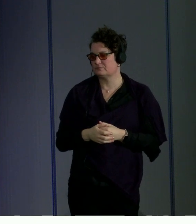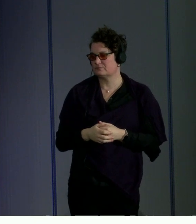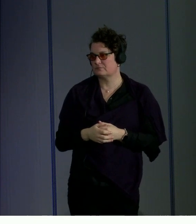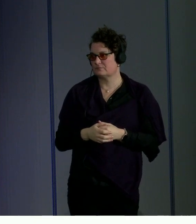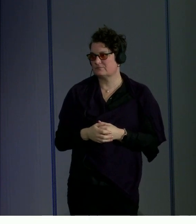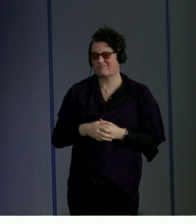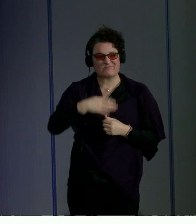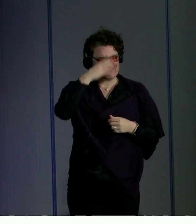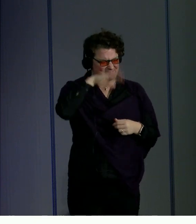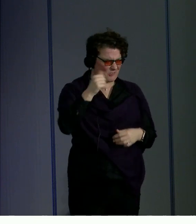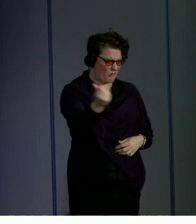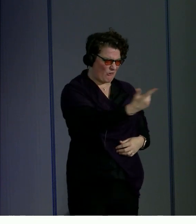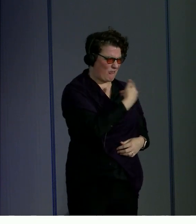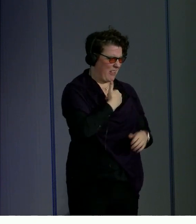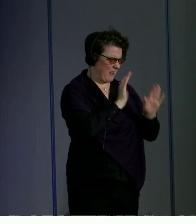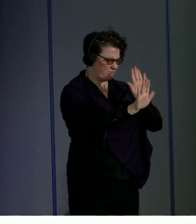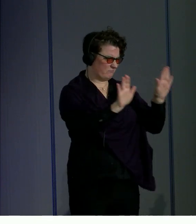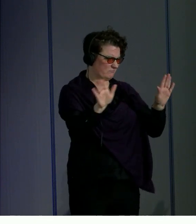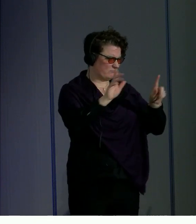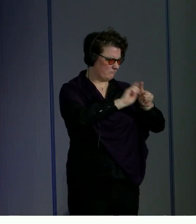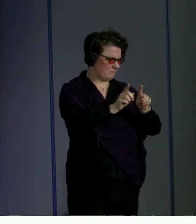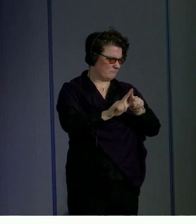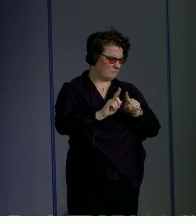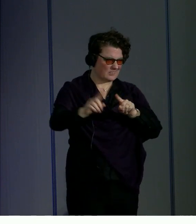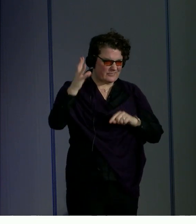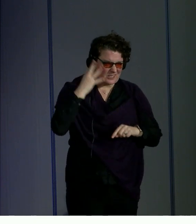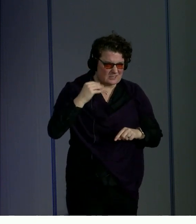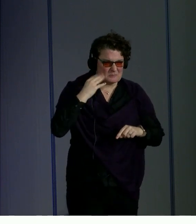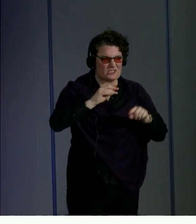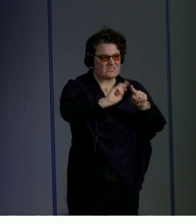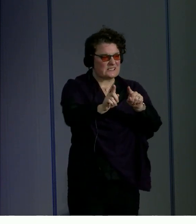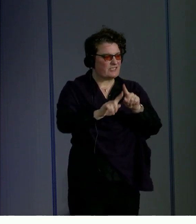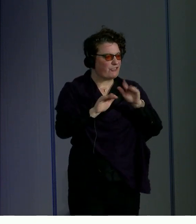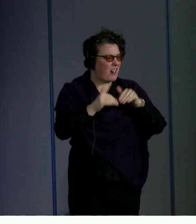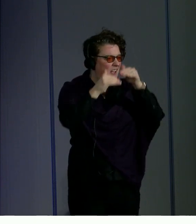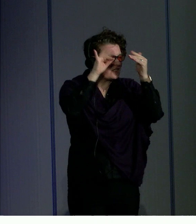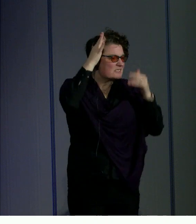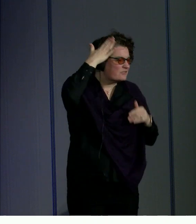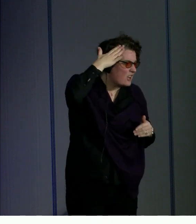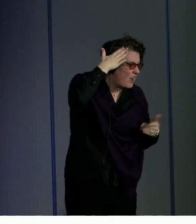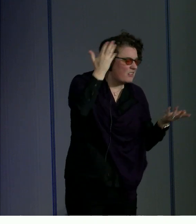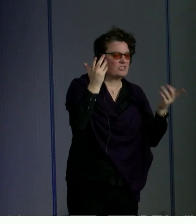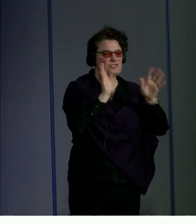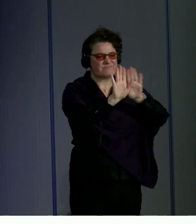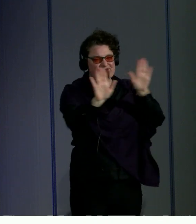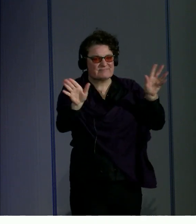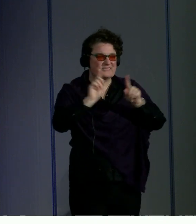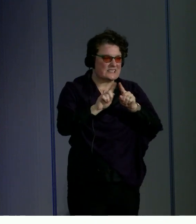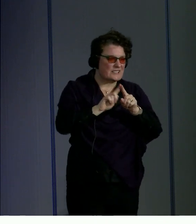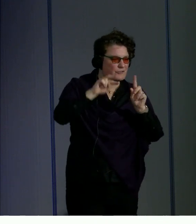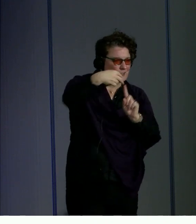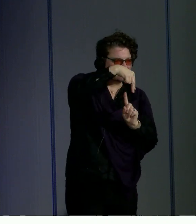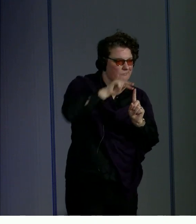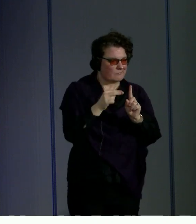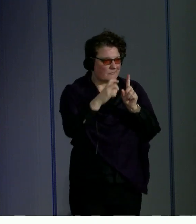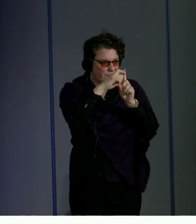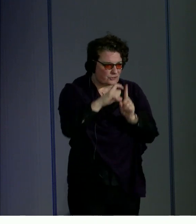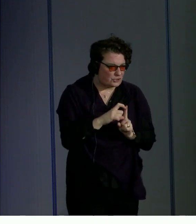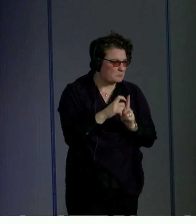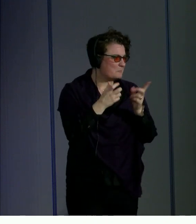experiences, levels of knowledge, variety of definitions, and meanings of terms are out there.